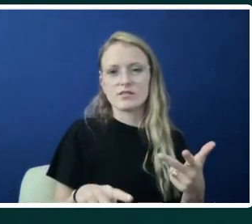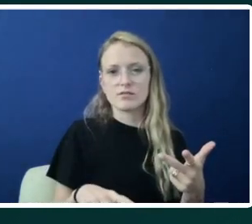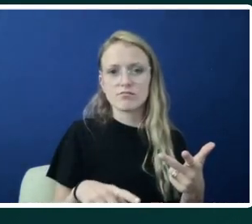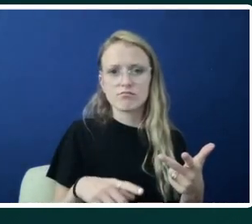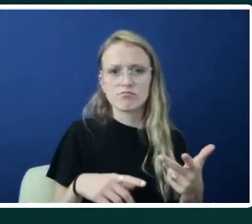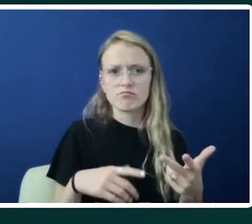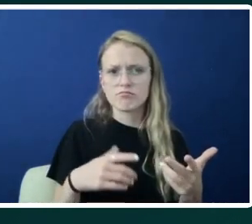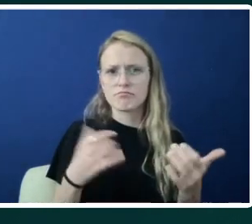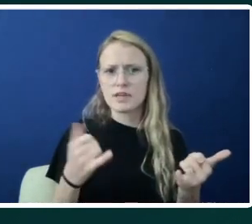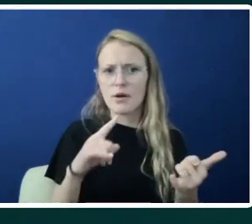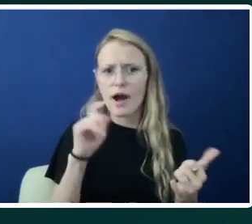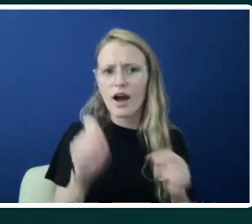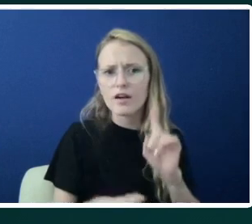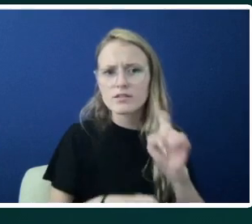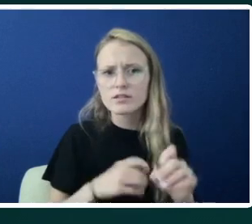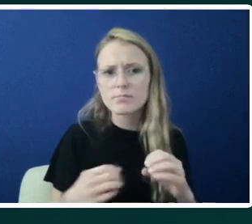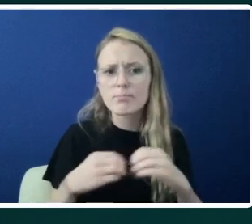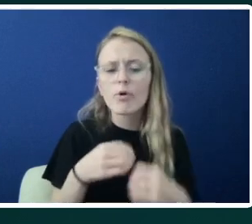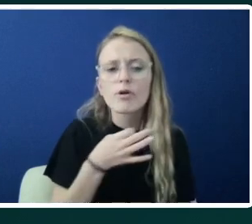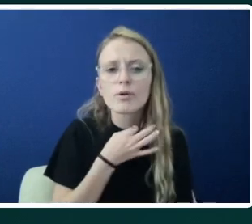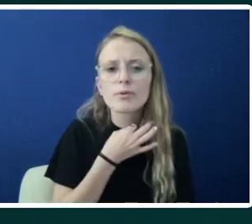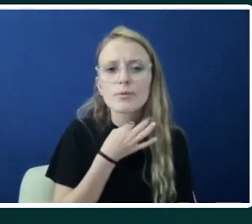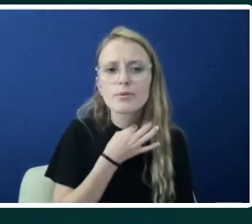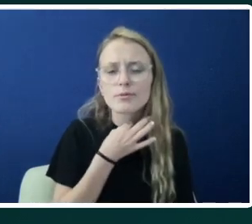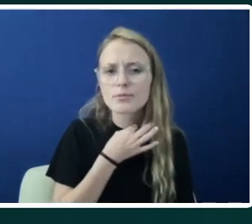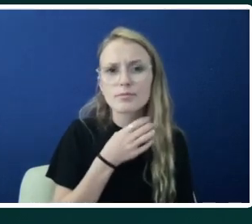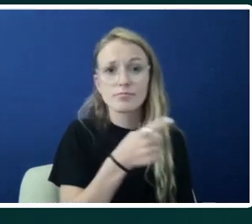know, what would you like to know more about that they had shared? And I think that those